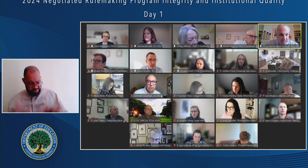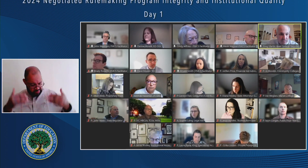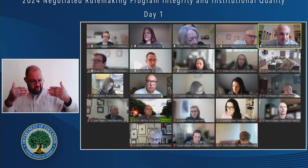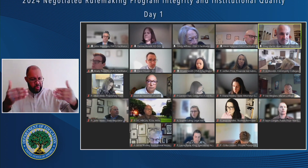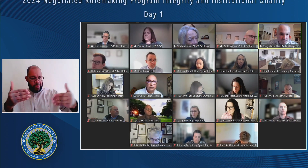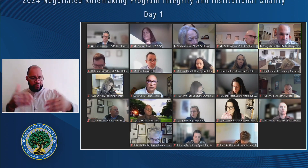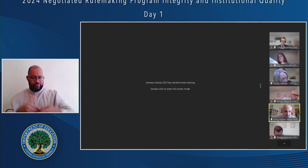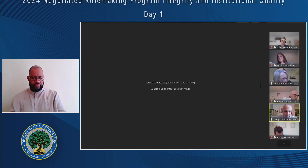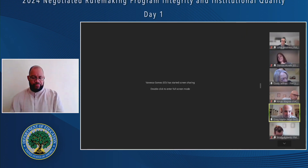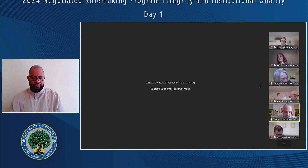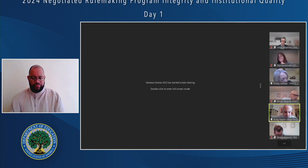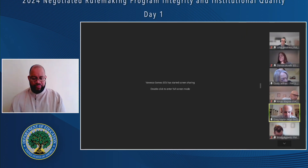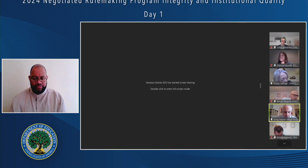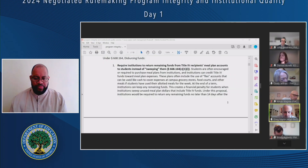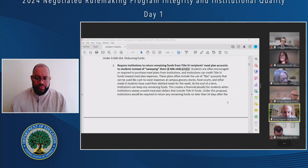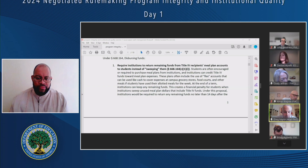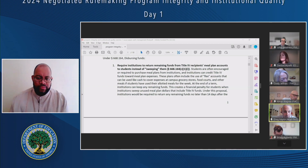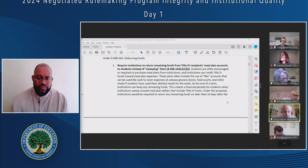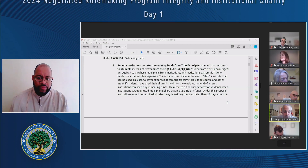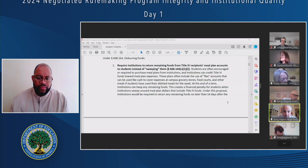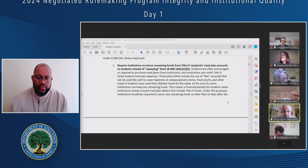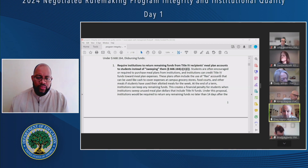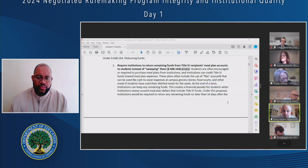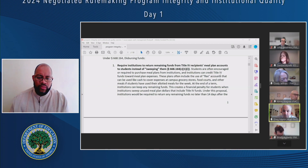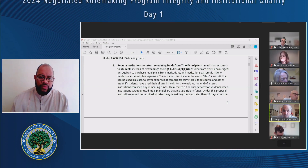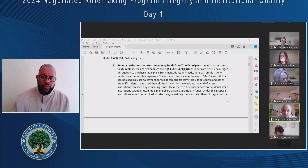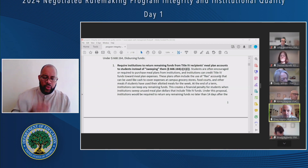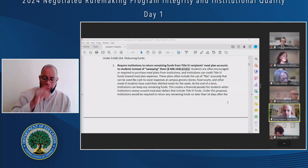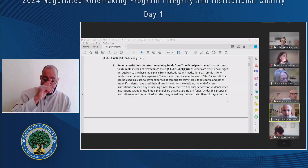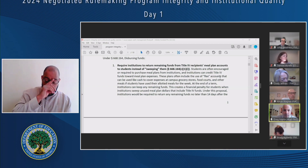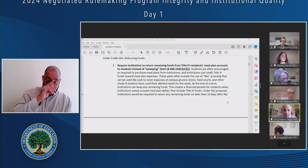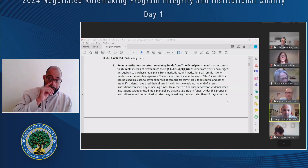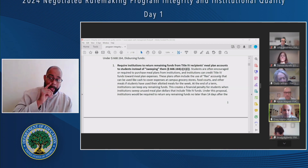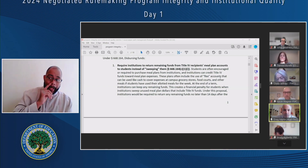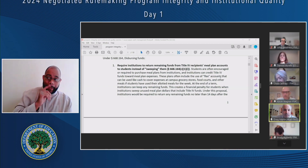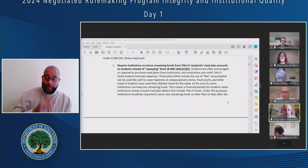funds. Okay.